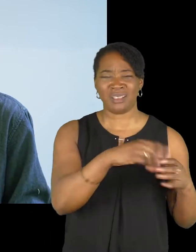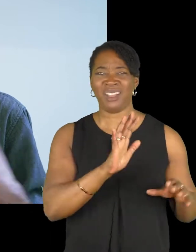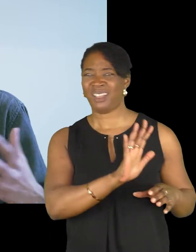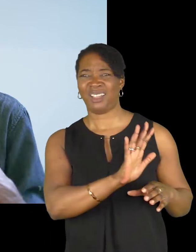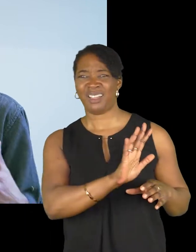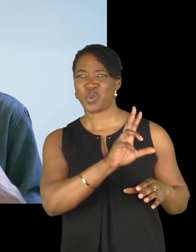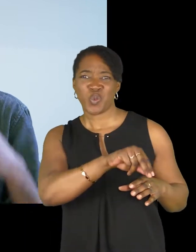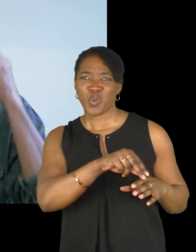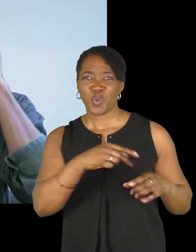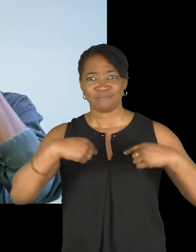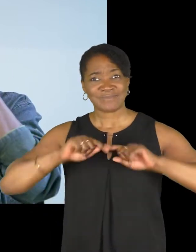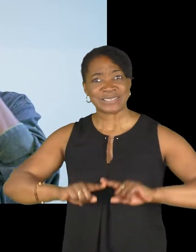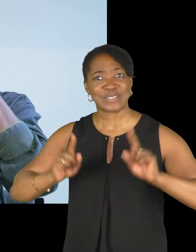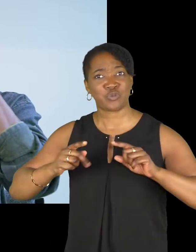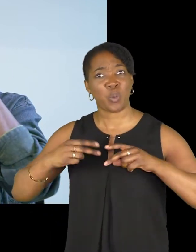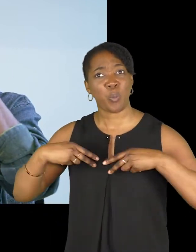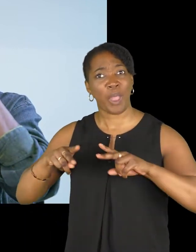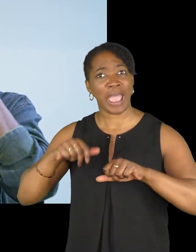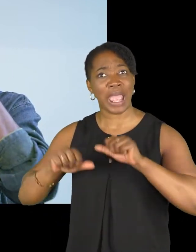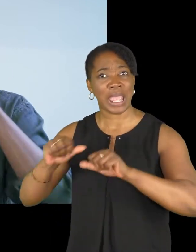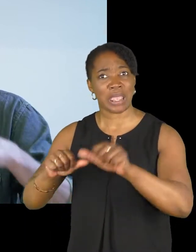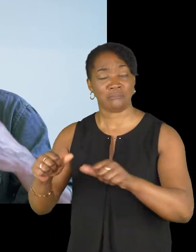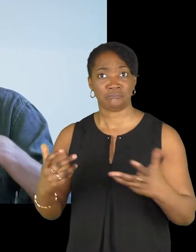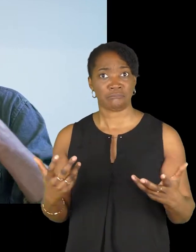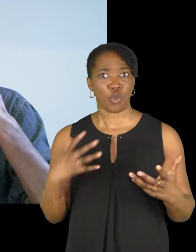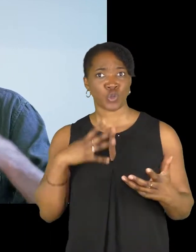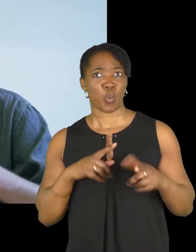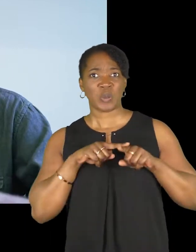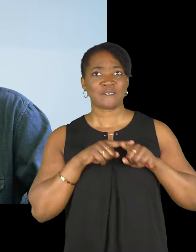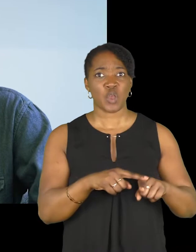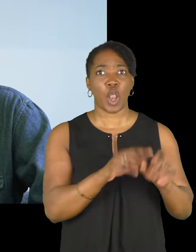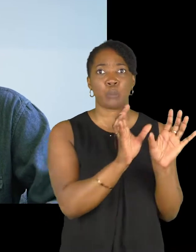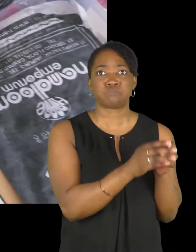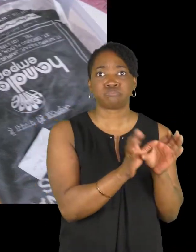or finding different ways and I think that's what I'm interested in archives is, how can we not